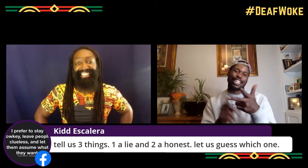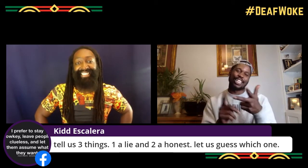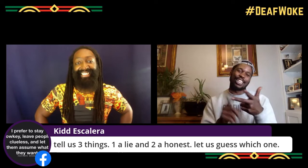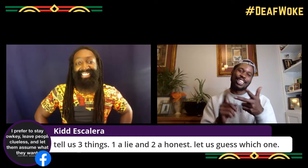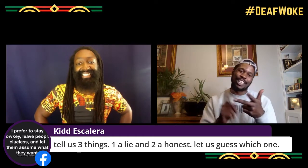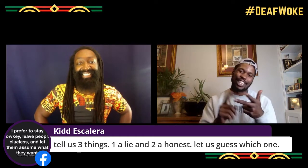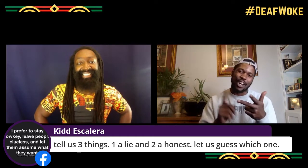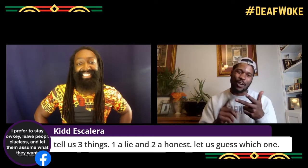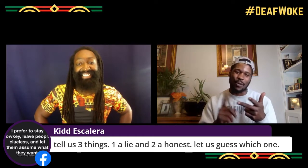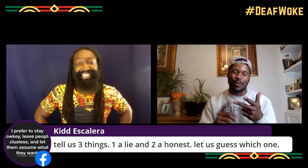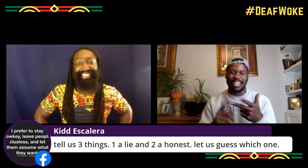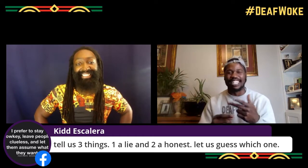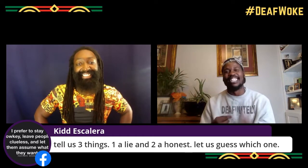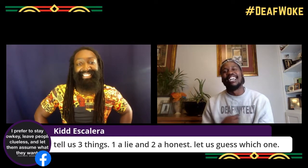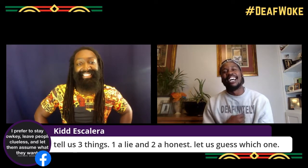Gone to Amsterdam before.